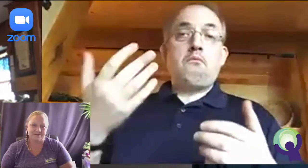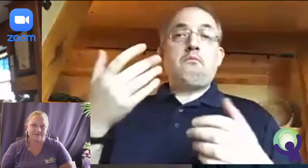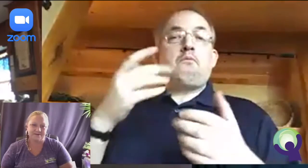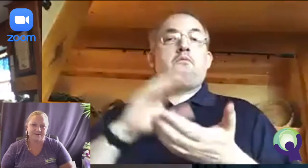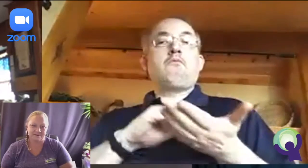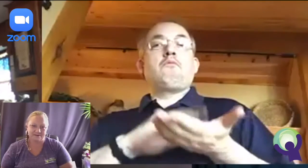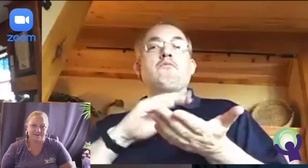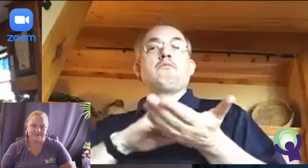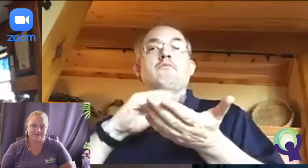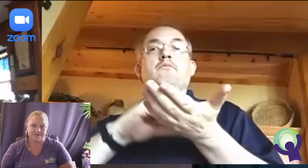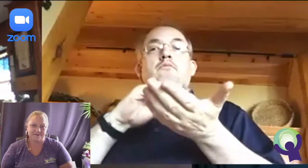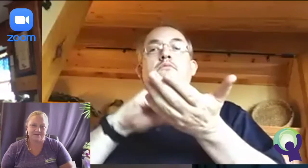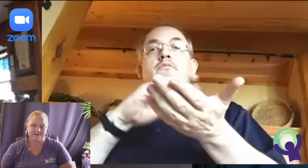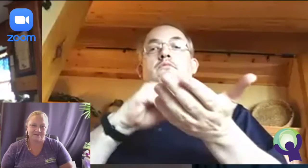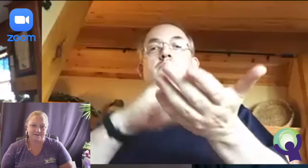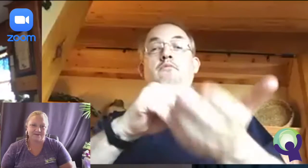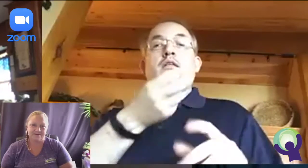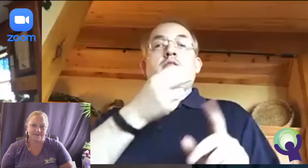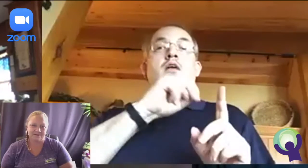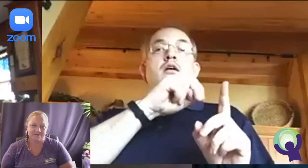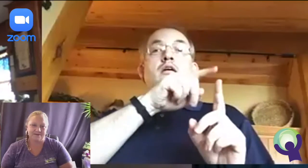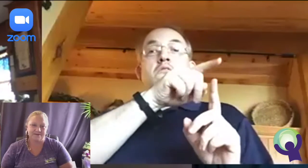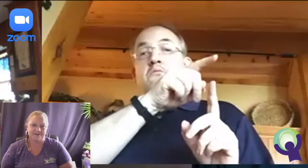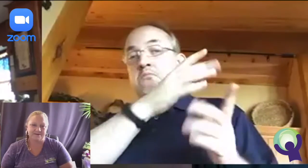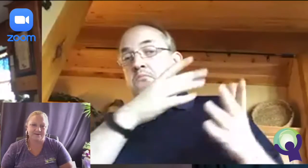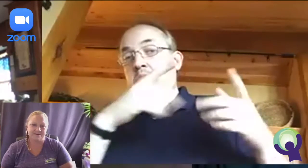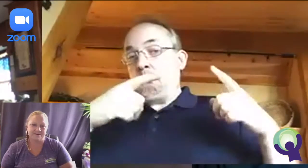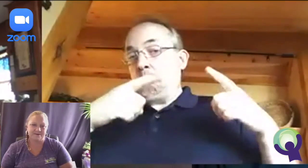moved then to the assistant director position and so they felt that I could learn and